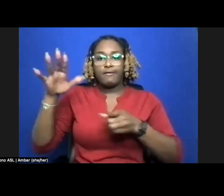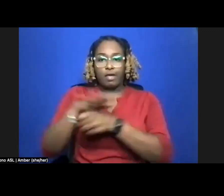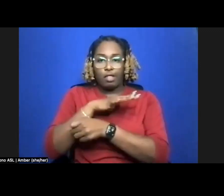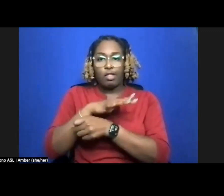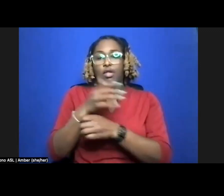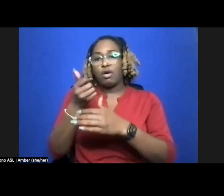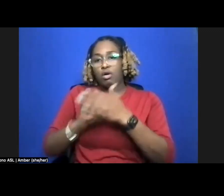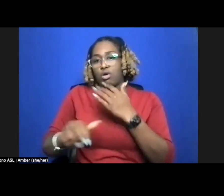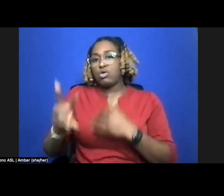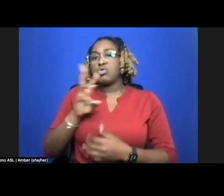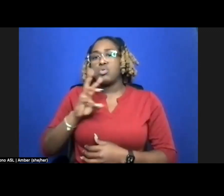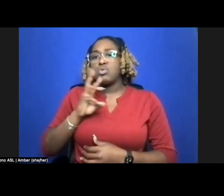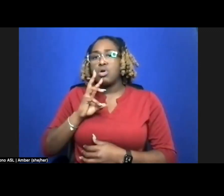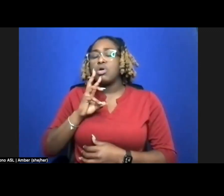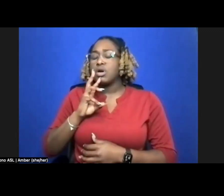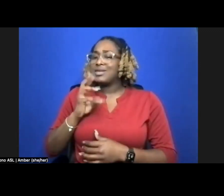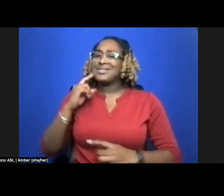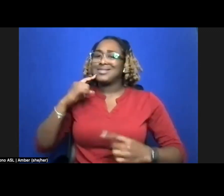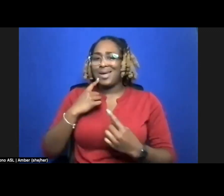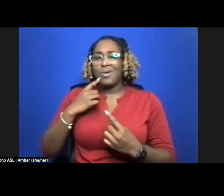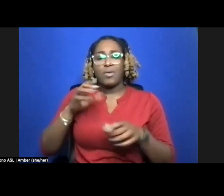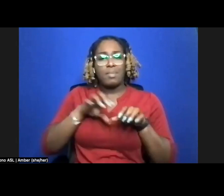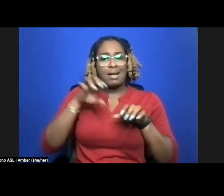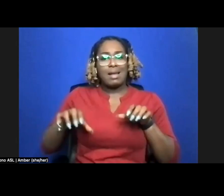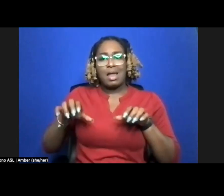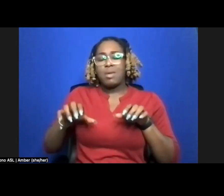it soured. my neighbor pours the leftover liquid from a pot o’ greens